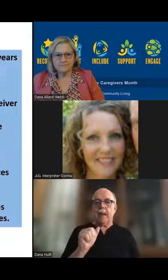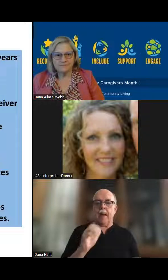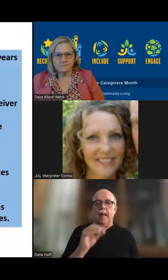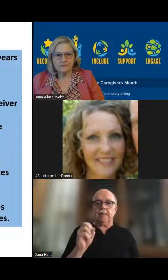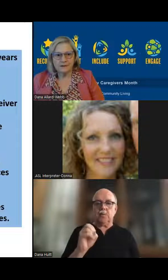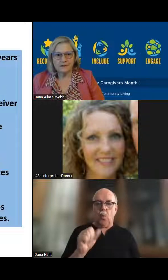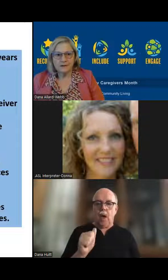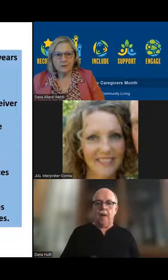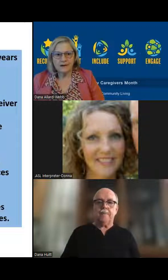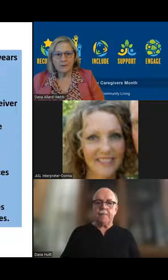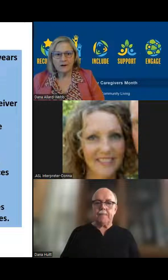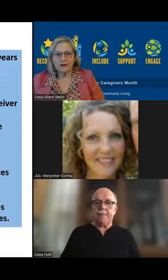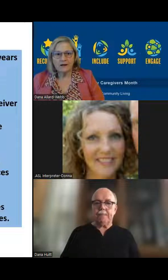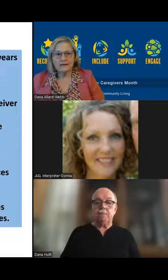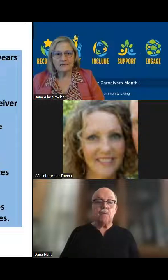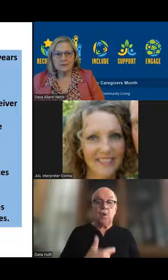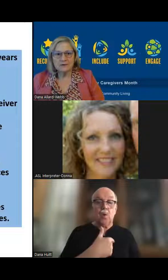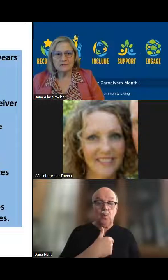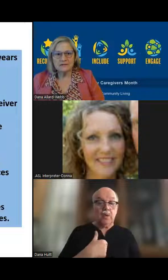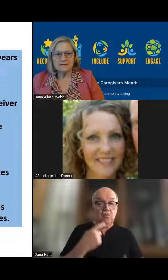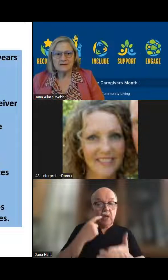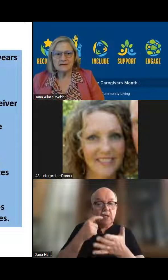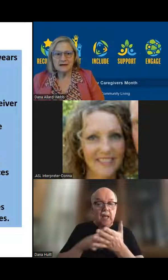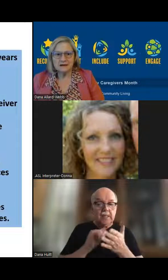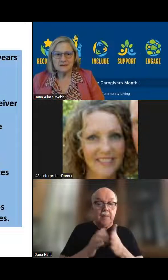courses, as well as the basic training